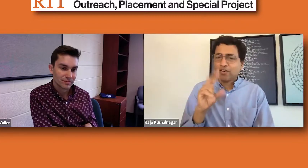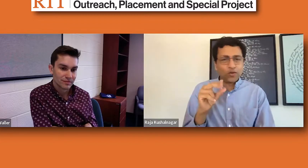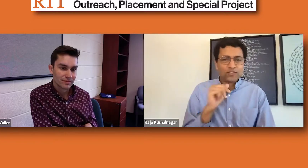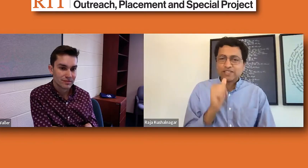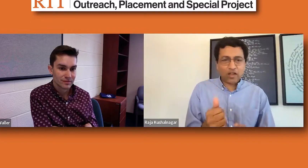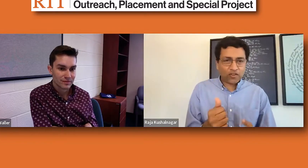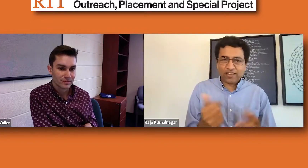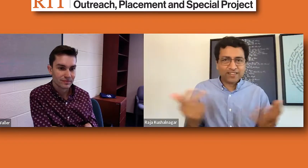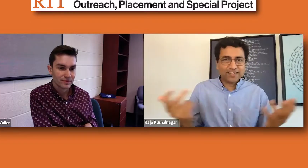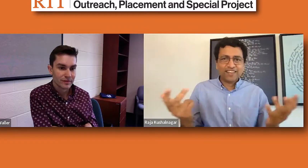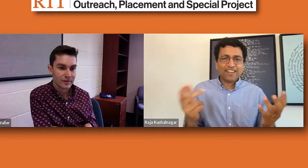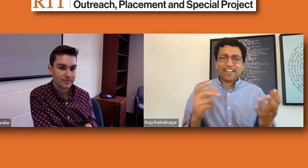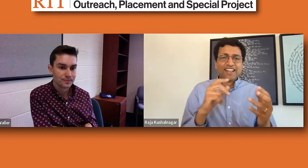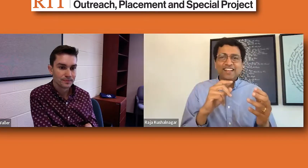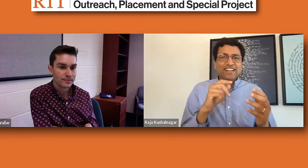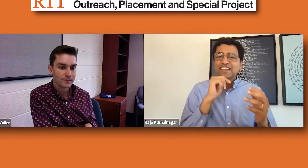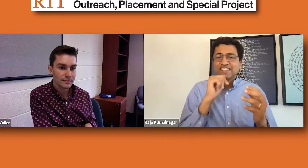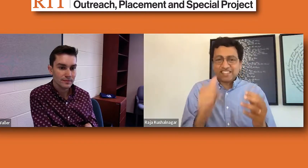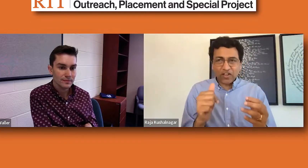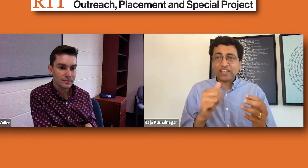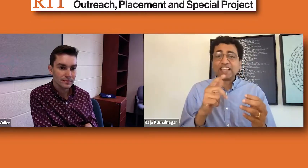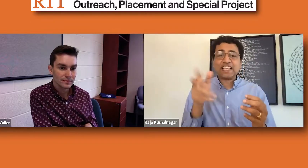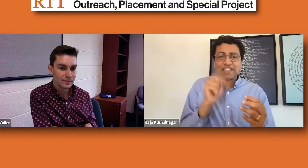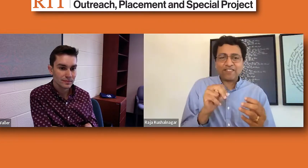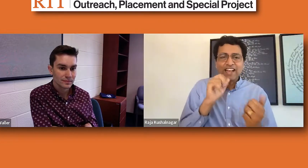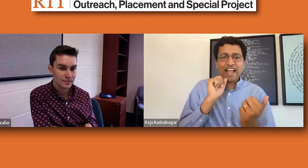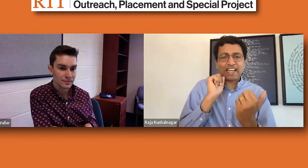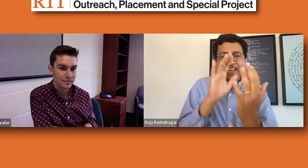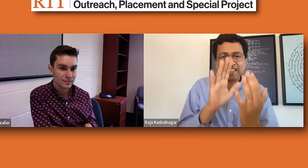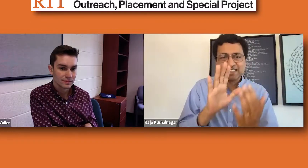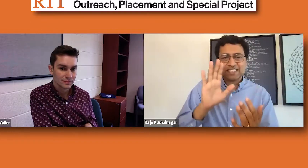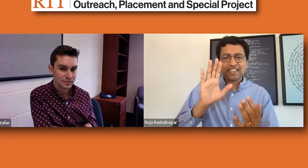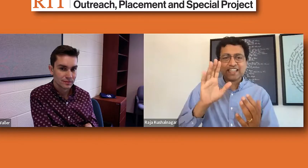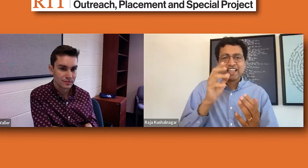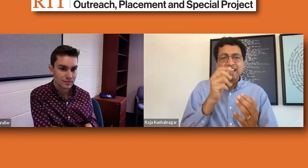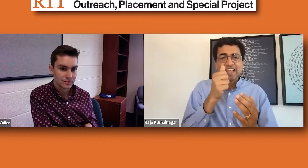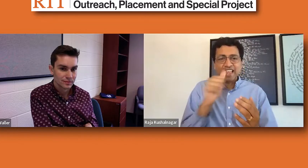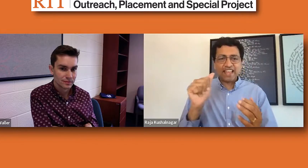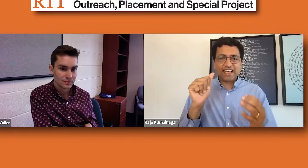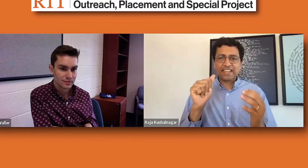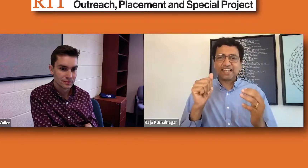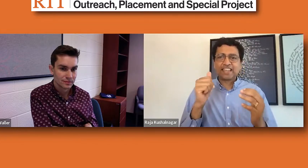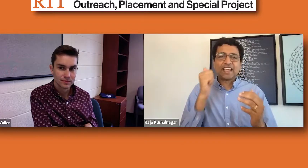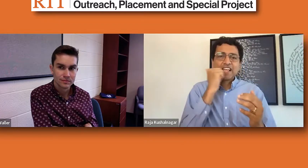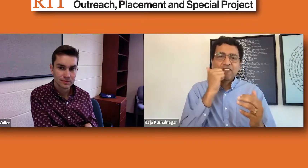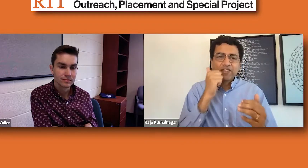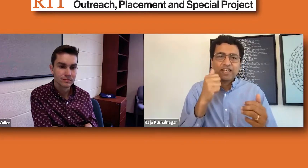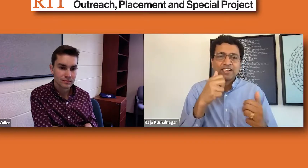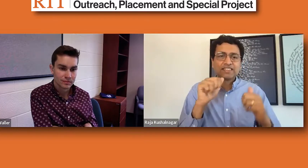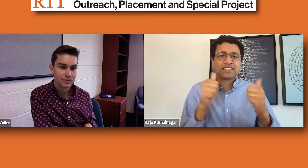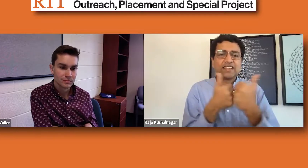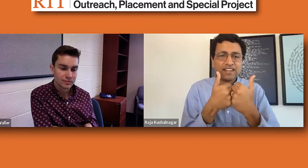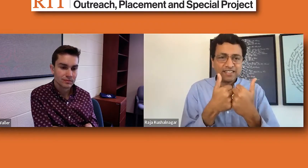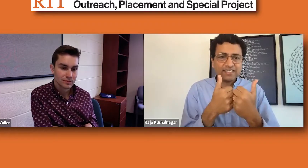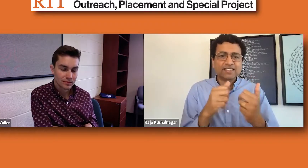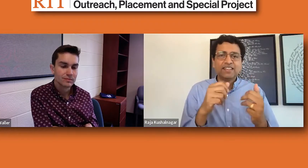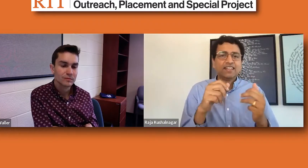It doesn't really solve a problem that Deaf people have, right?